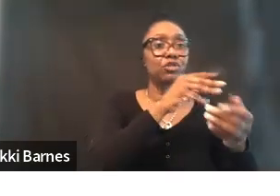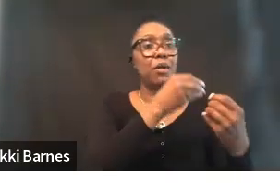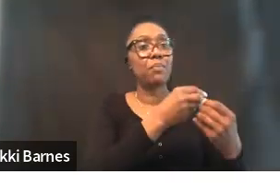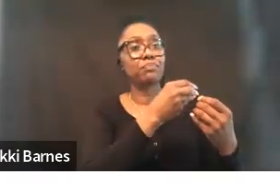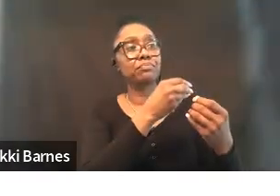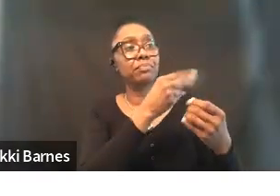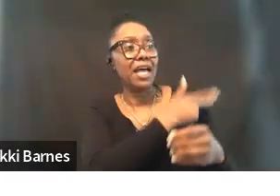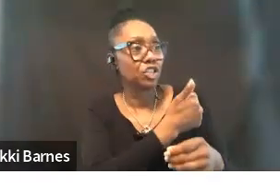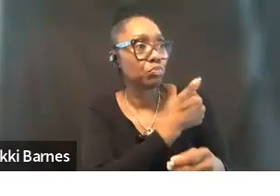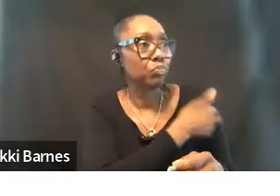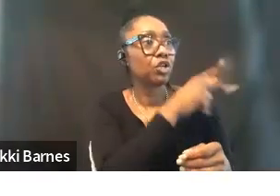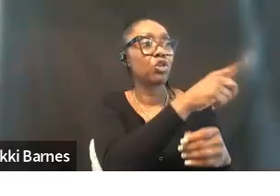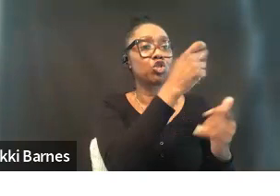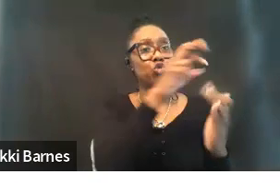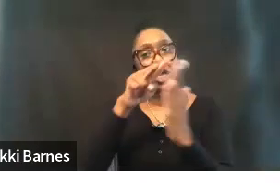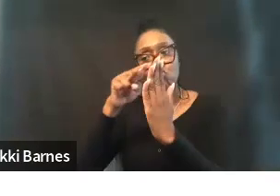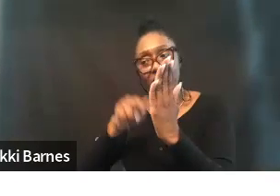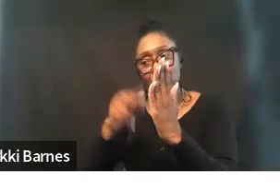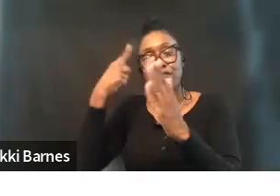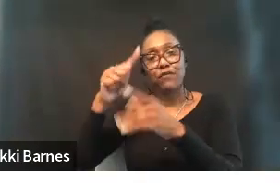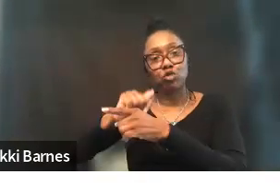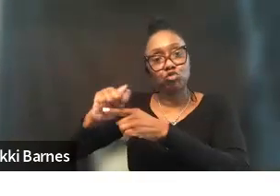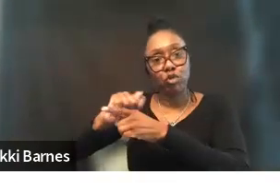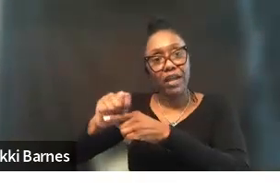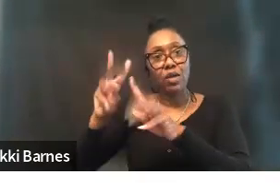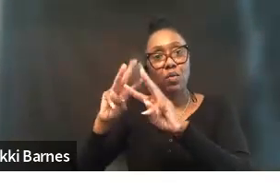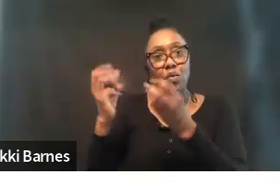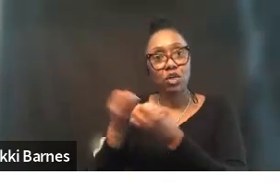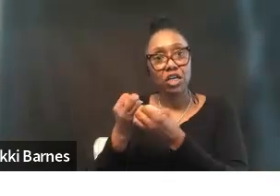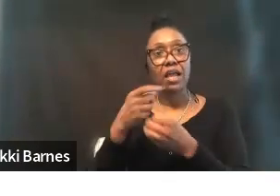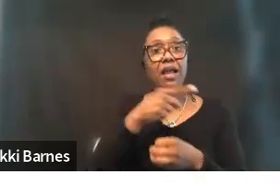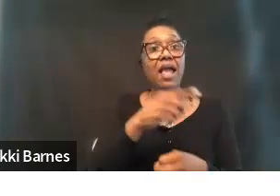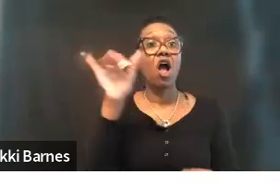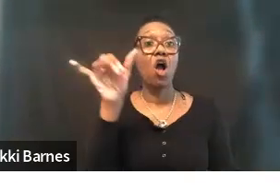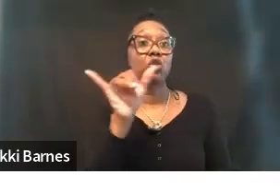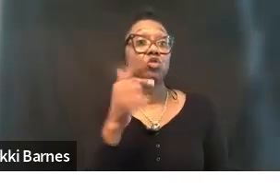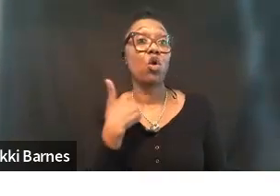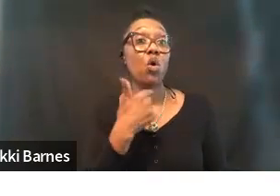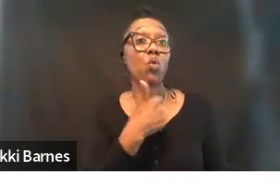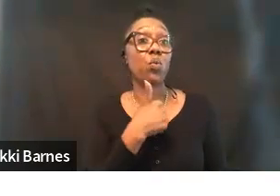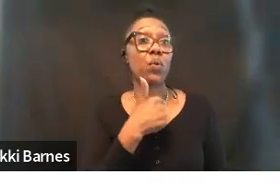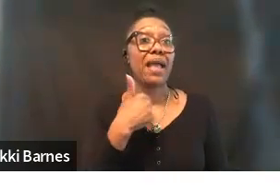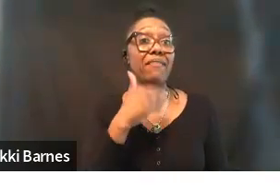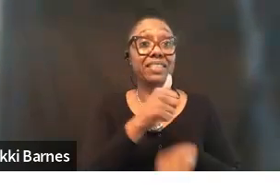I'm in assuring access to needed inpatient services for those in ICF because we did discover that.